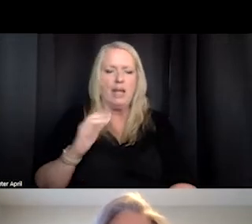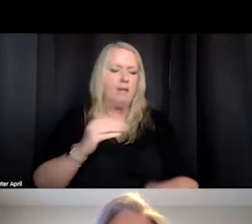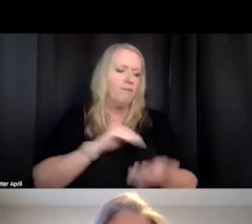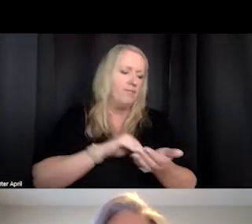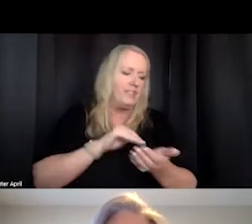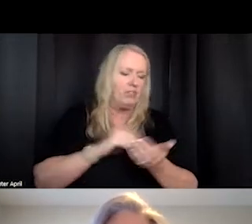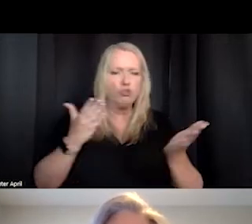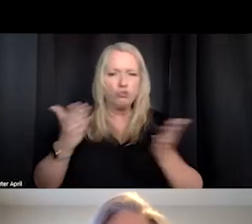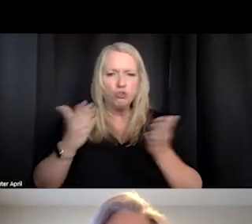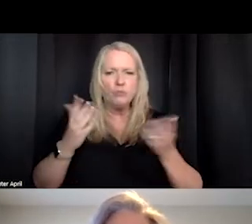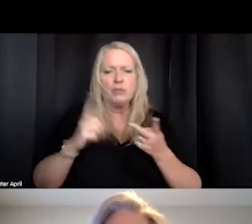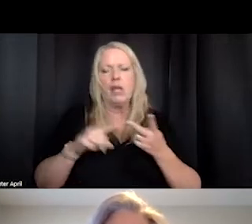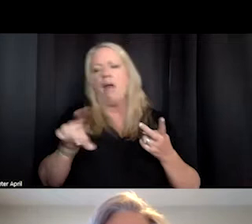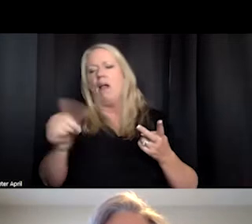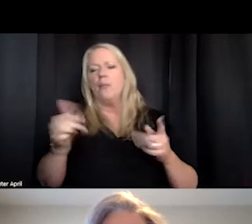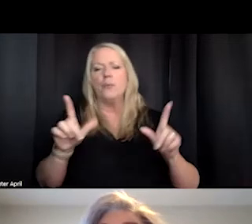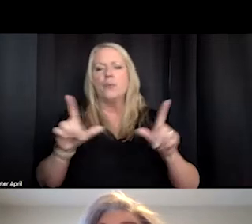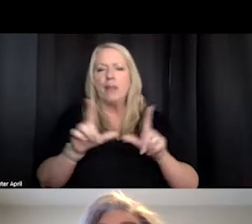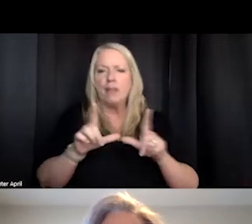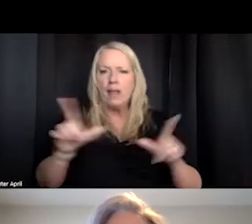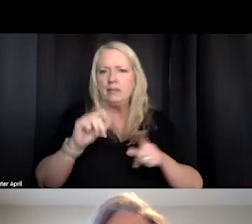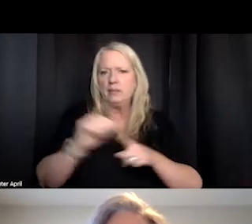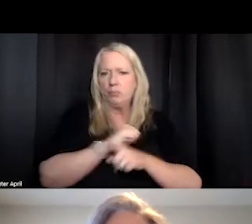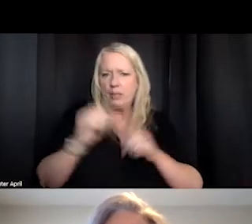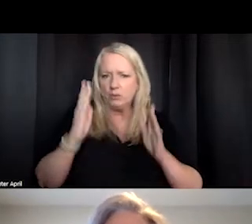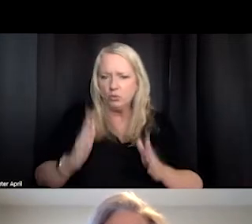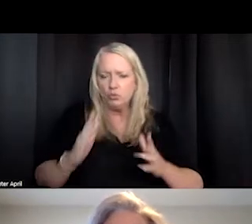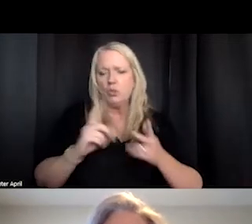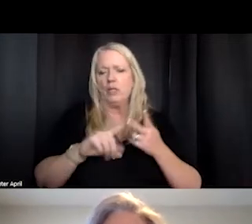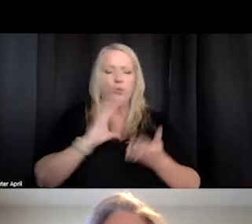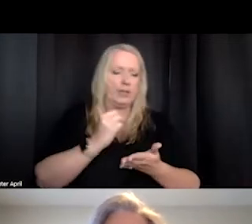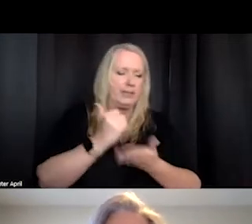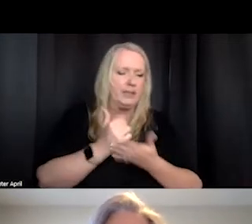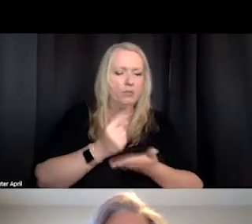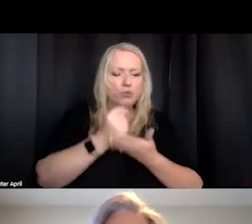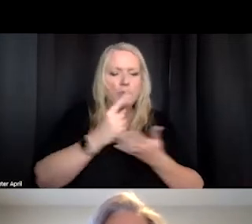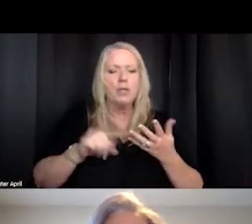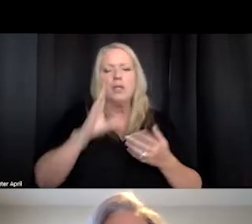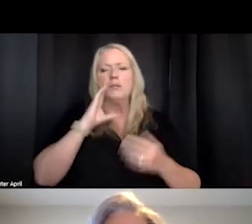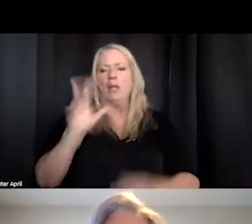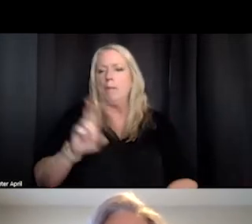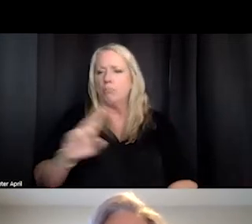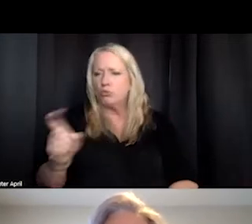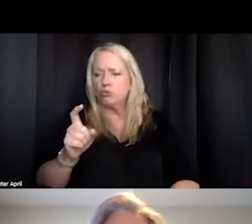OTHER LICENSE PRACTITIONERS, MEDICATION ASSISTED TREATMENT. PRESCRIBED DRUGS. REHAB SERVICES.